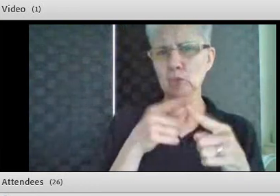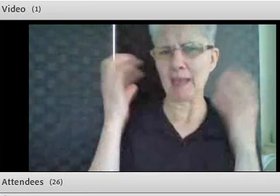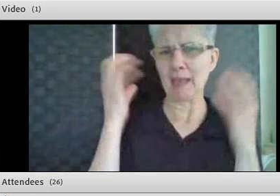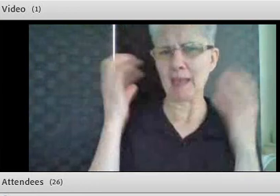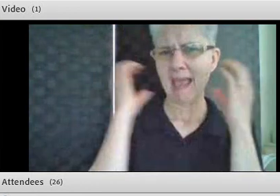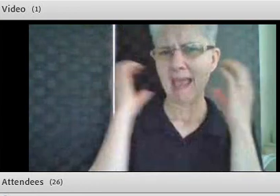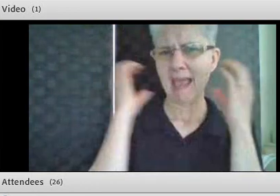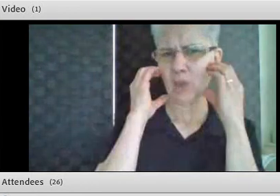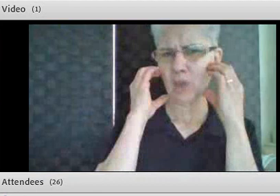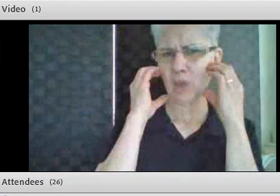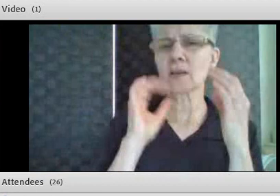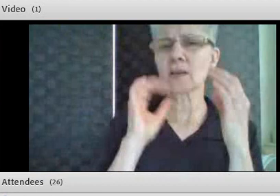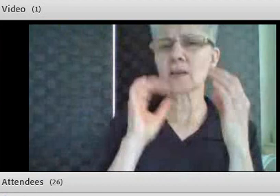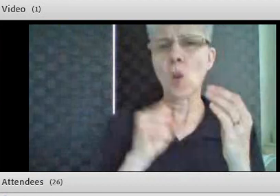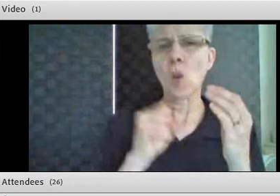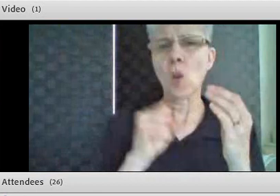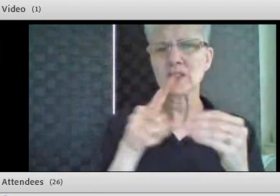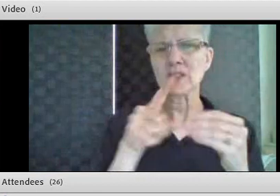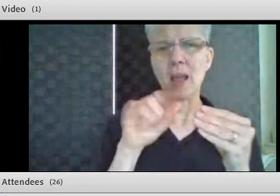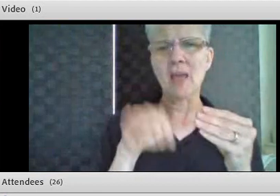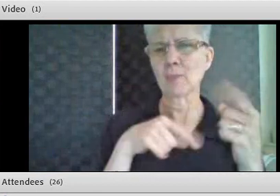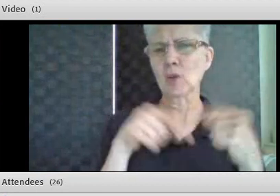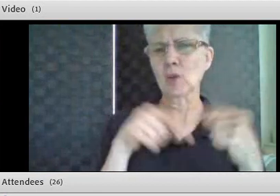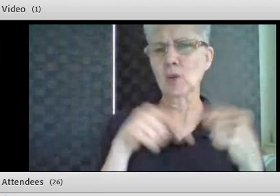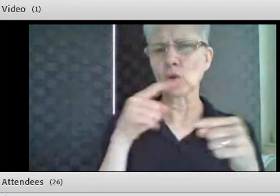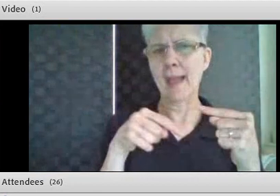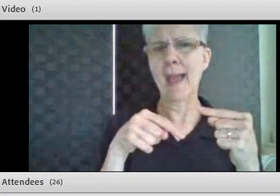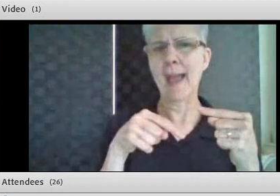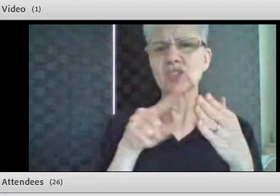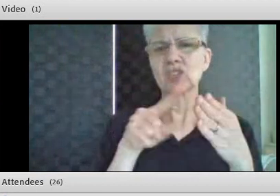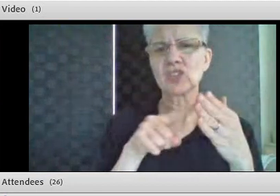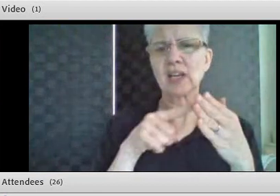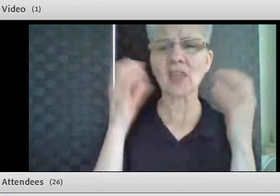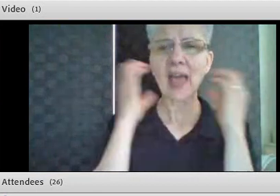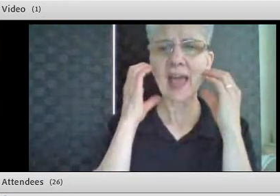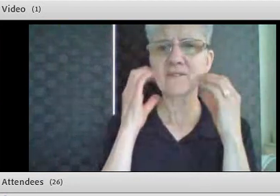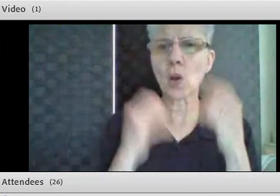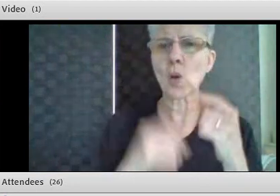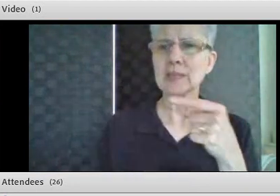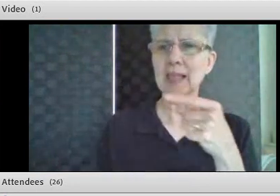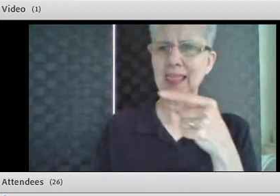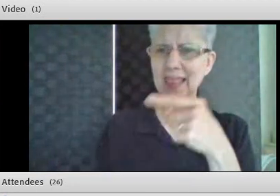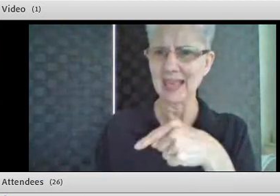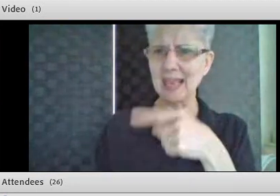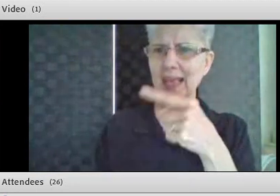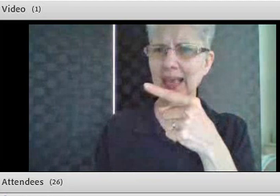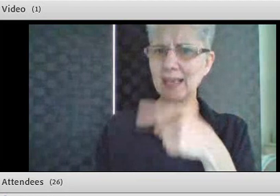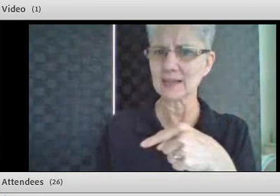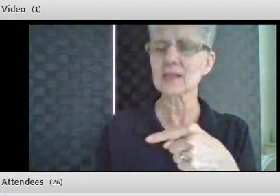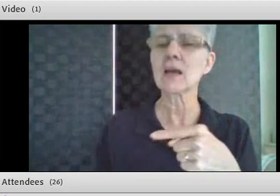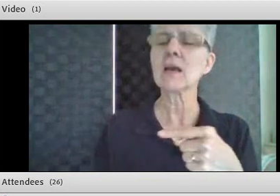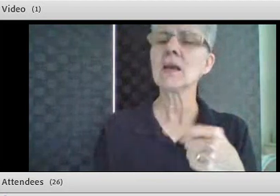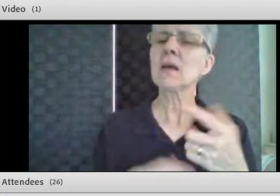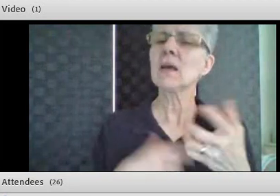on a piece of music they're composing. So... Ryan: And to kick it back to the headphones here,